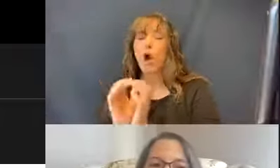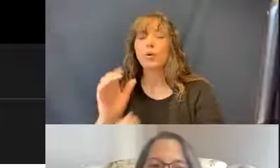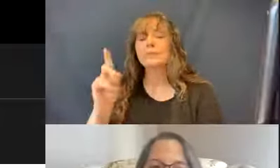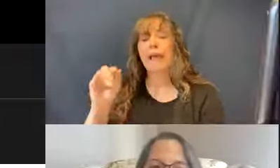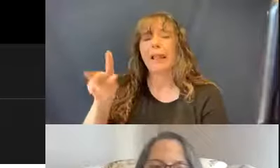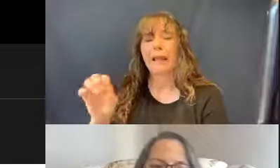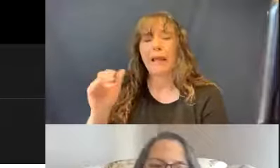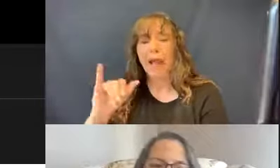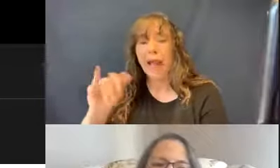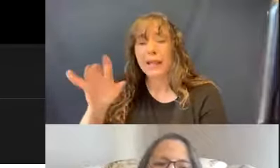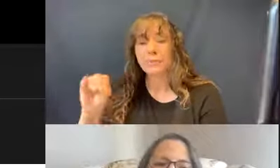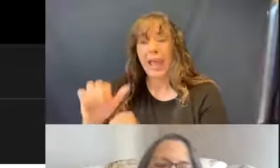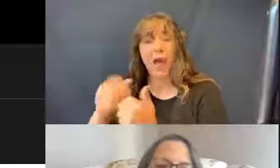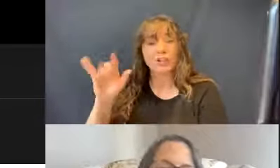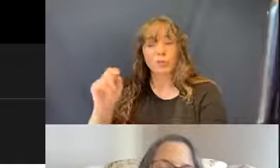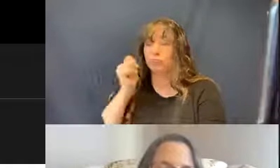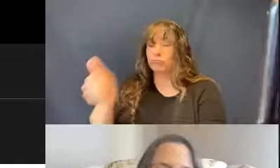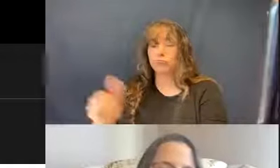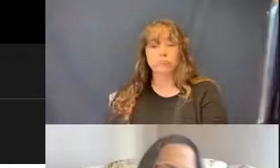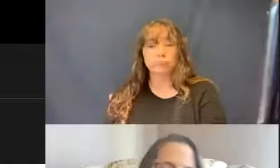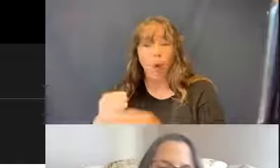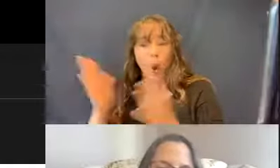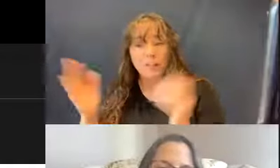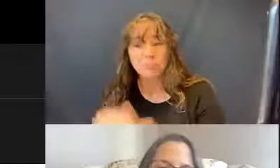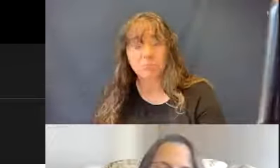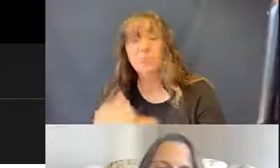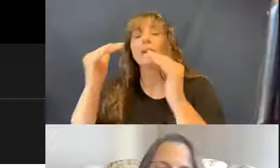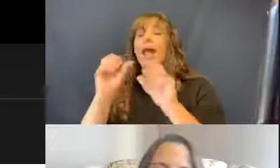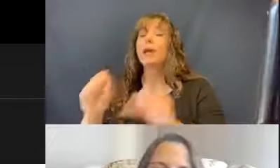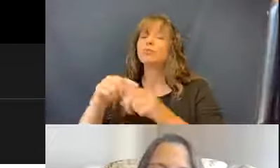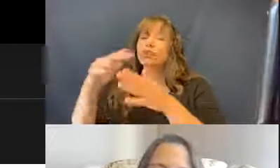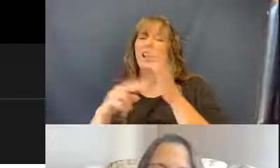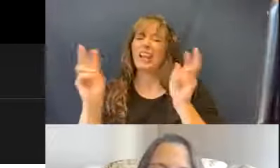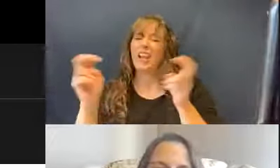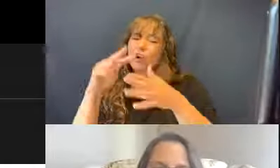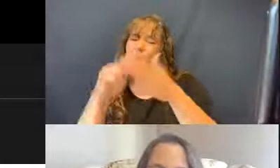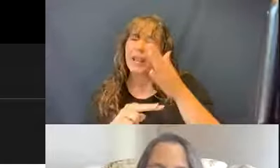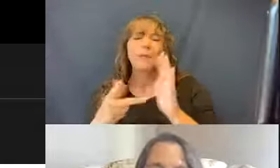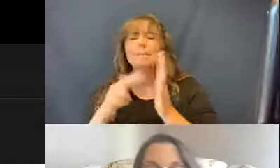it is open. They need to be able to read, basically read animal body language. So I've